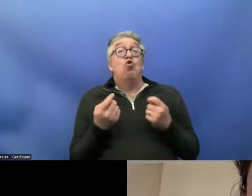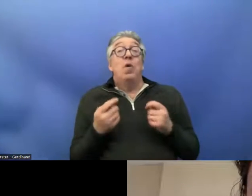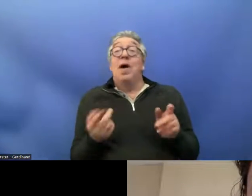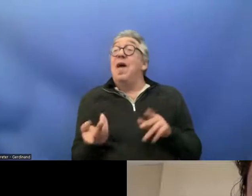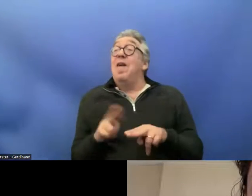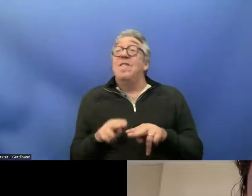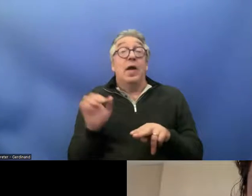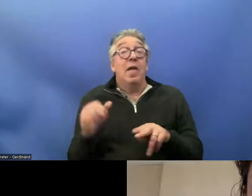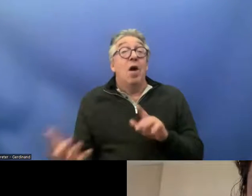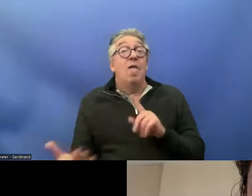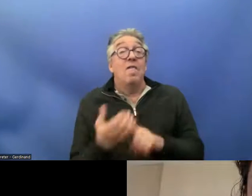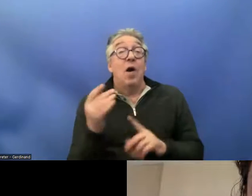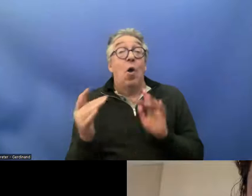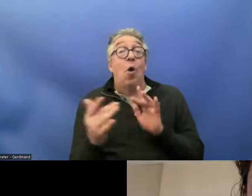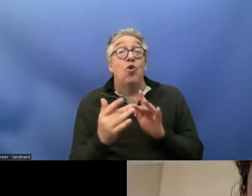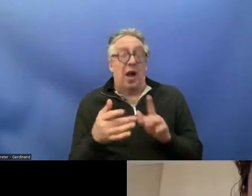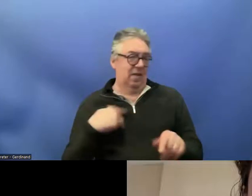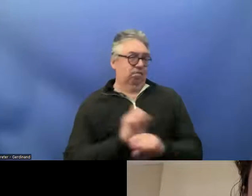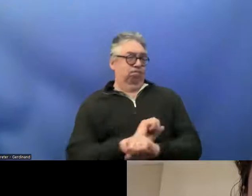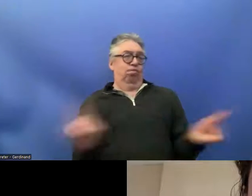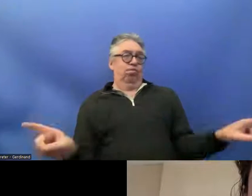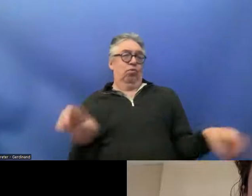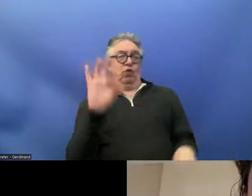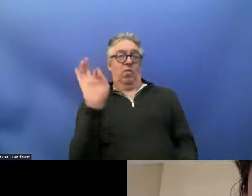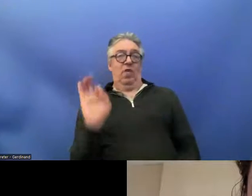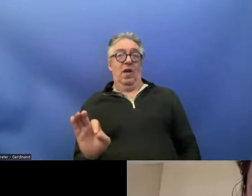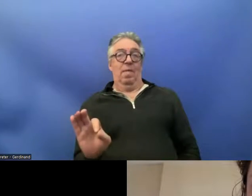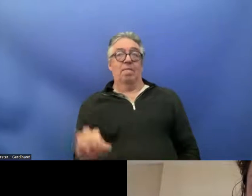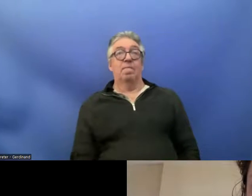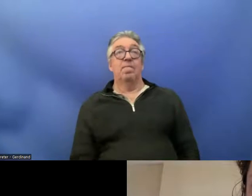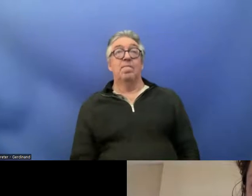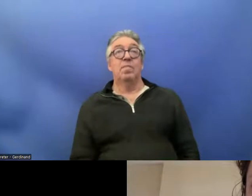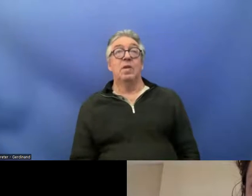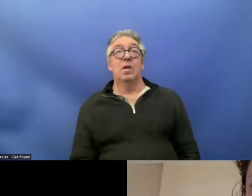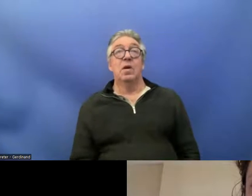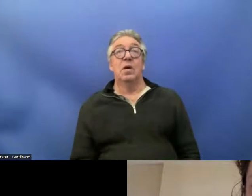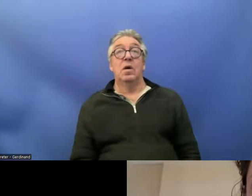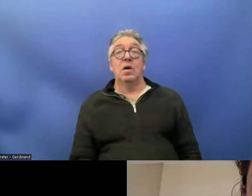Unfortunately, a lot of people, didn't reach or might have gone to spam.